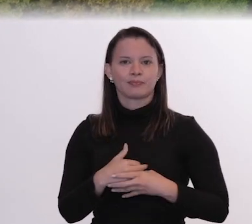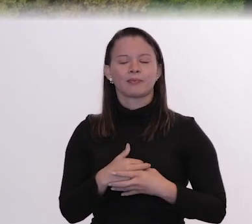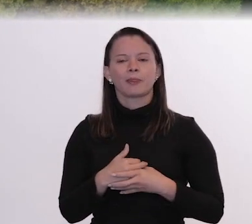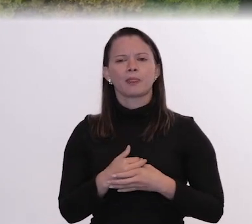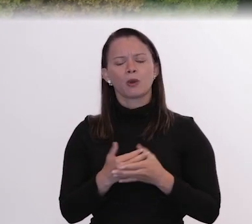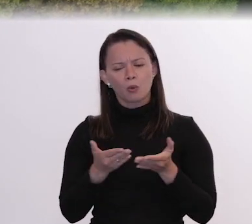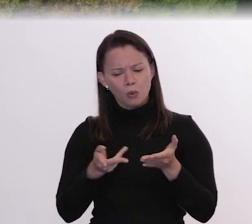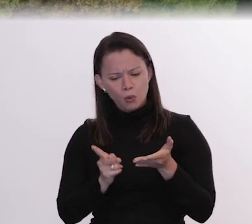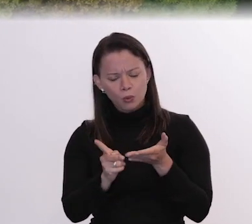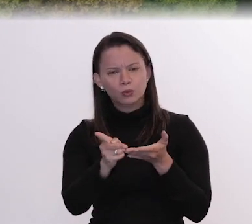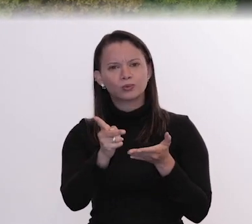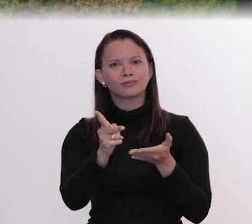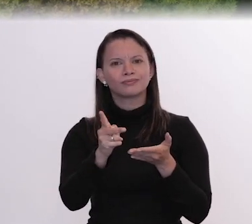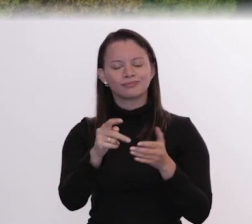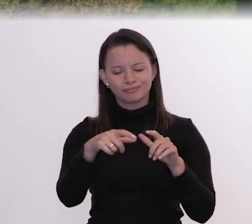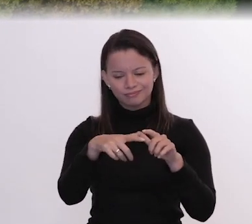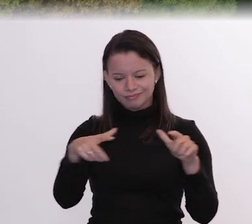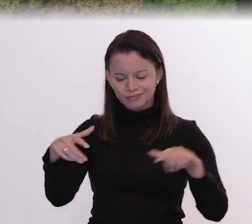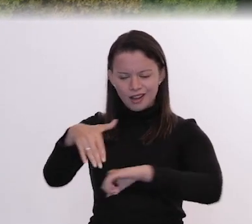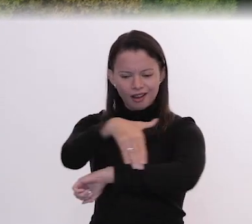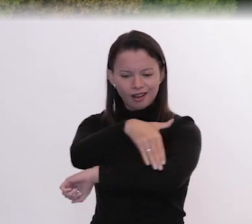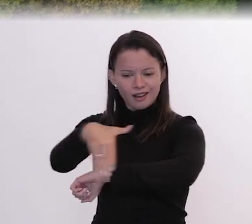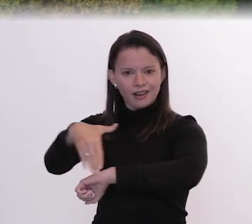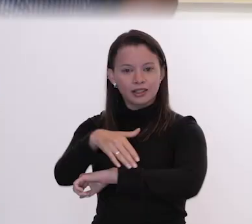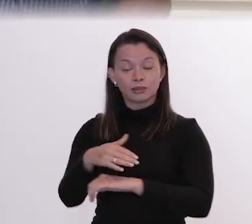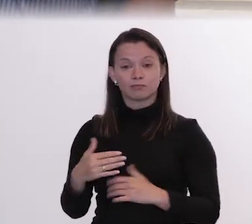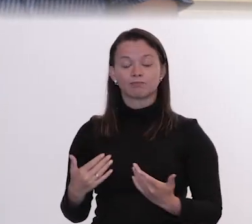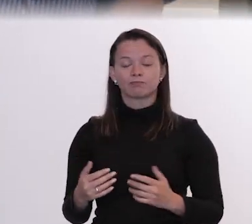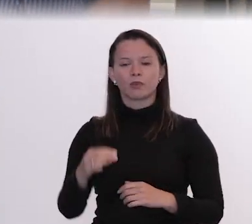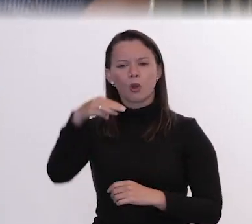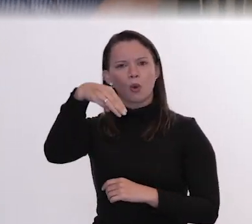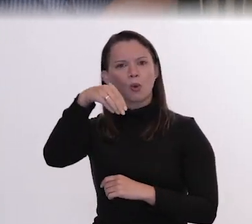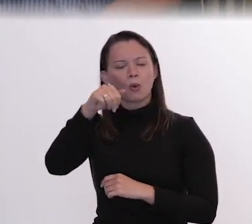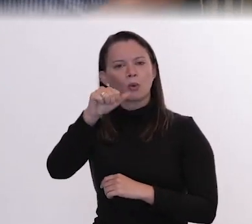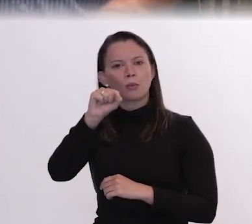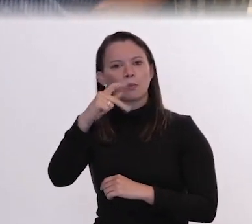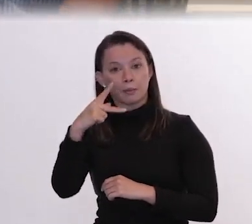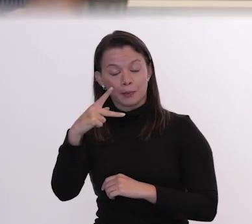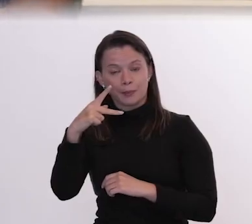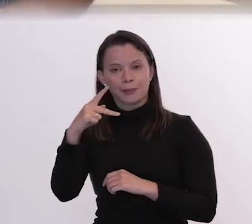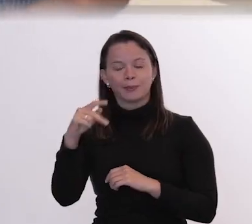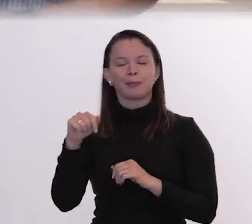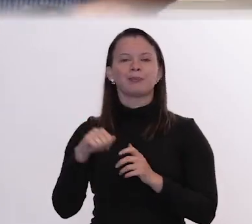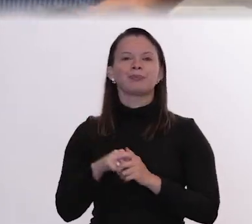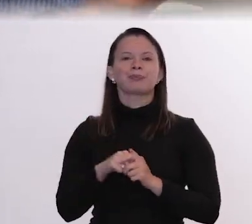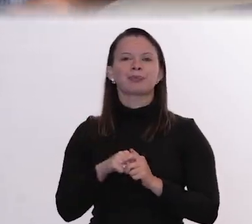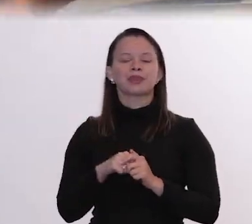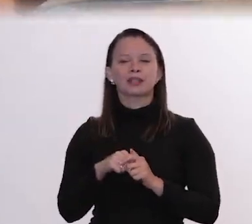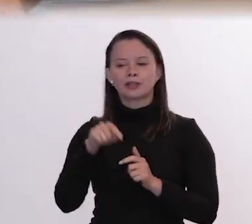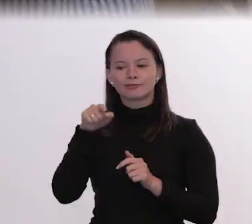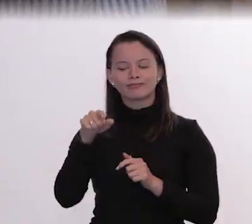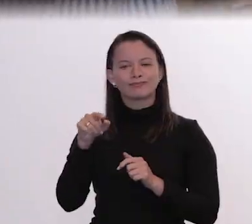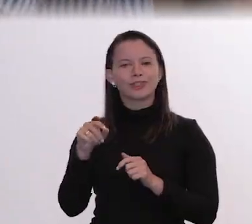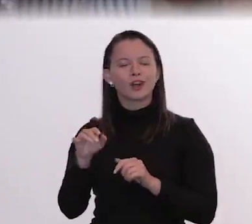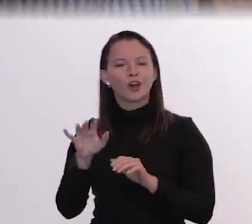The freestanding space of the São Paulo Museum of Art, was the center of the hustle and bustle and still is.